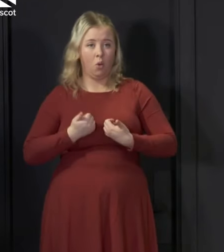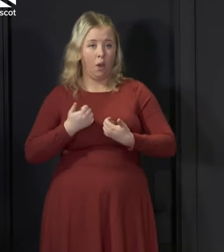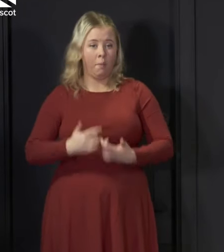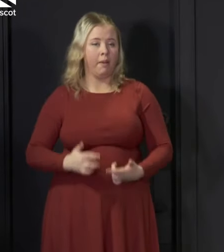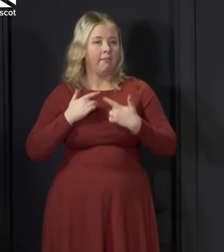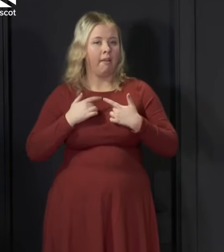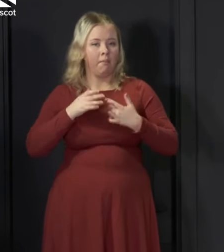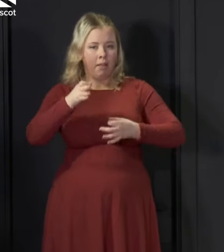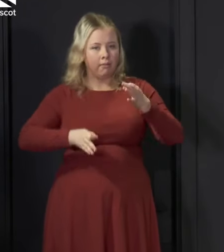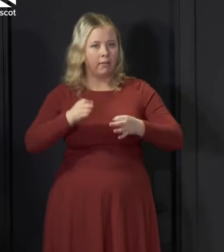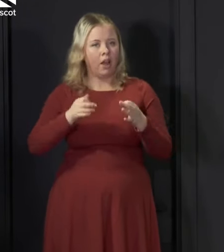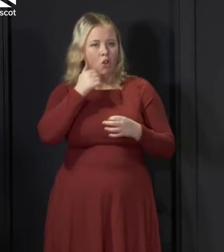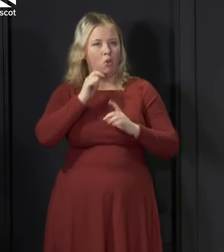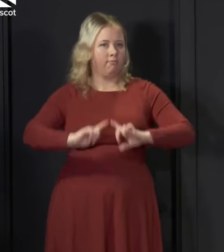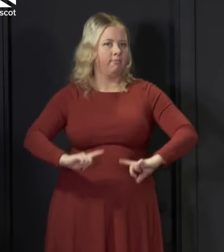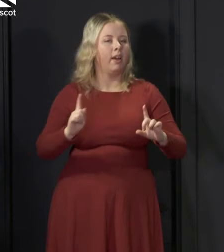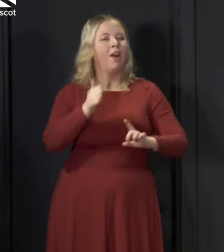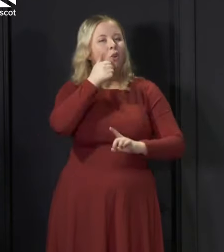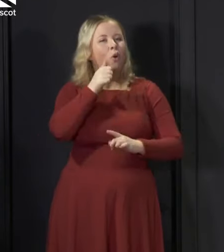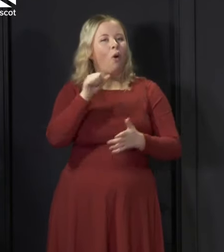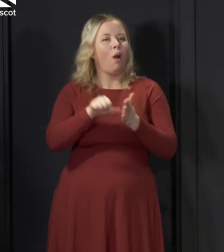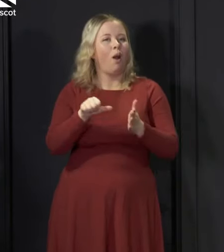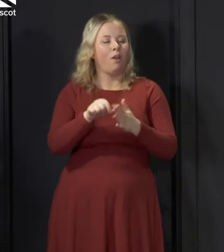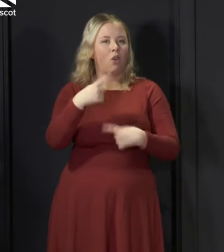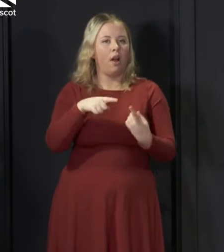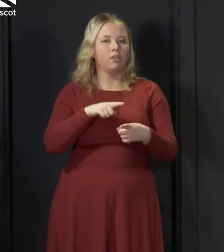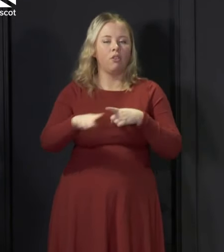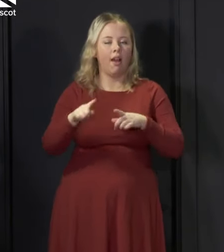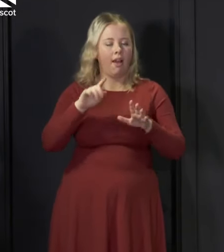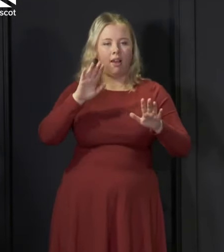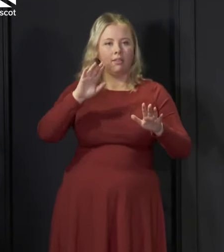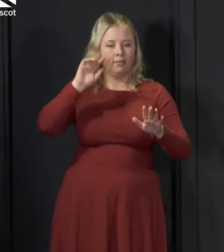I know in politics it's really hard for us all to leave behind our suspicions of each